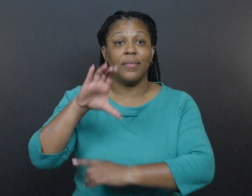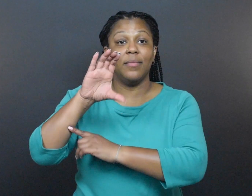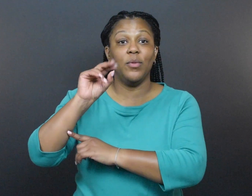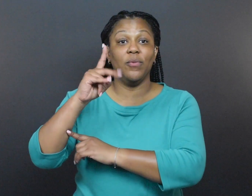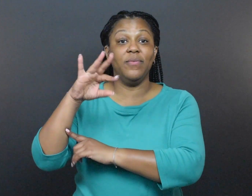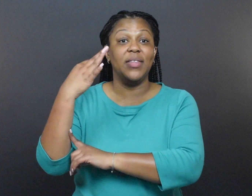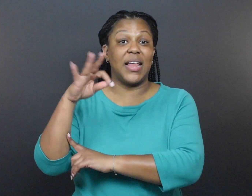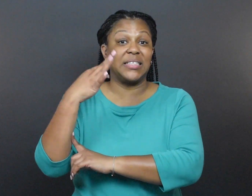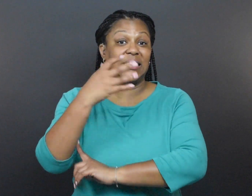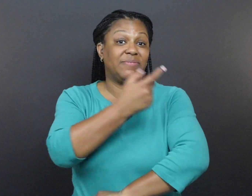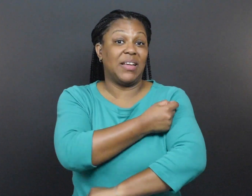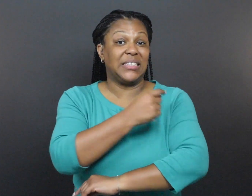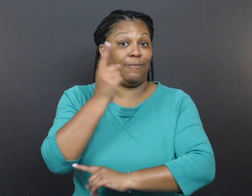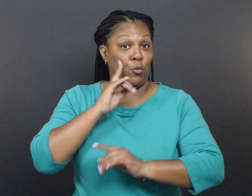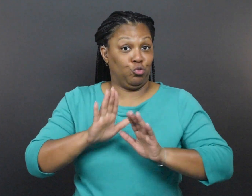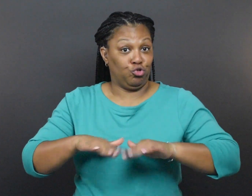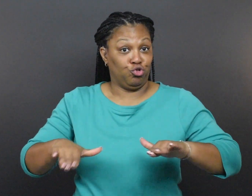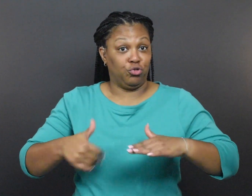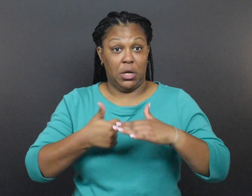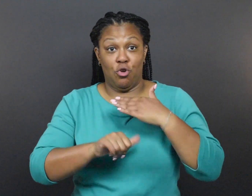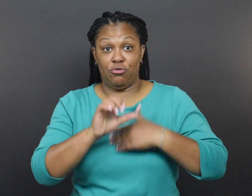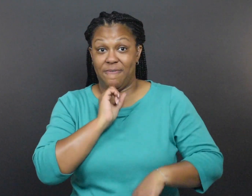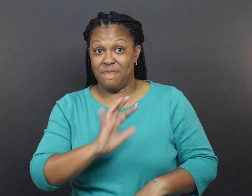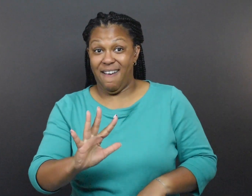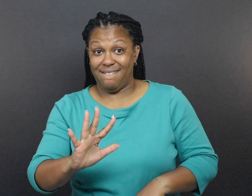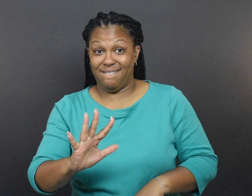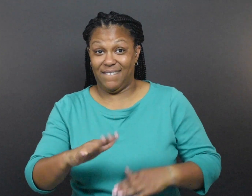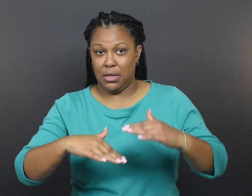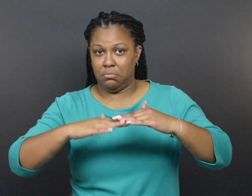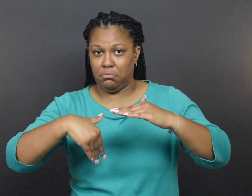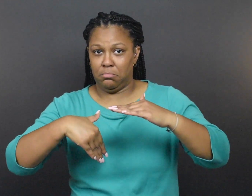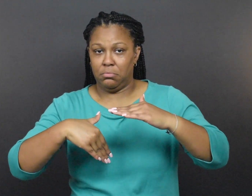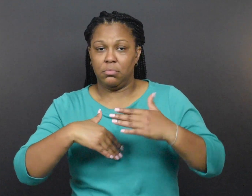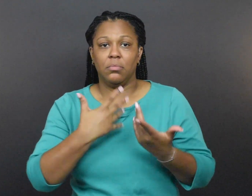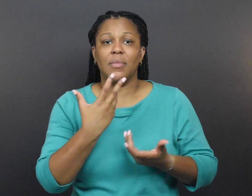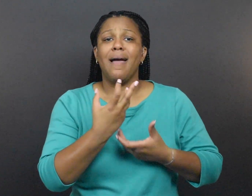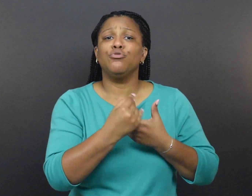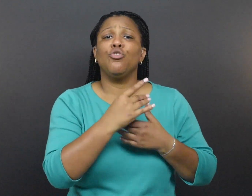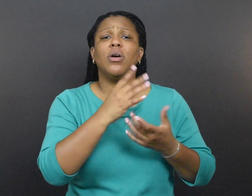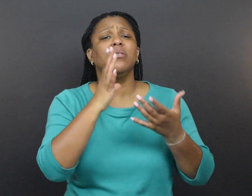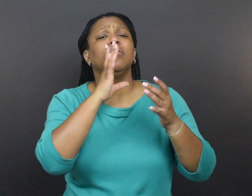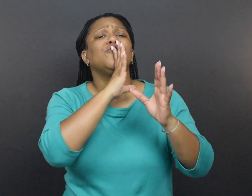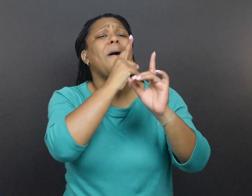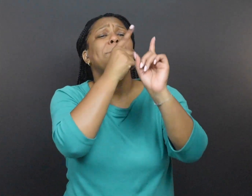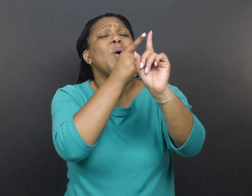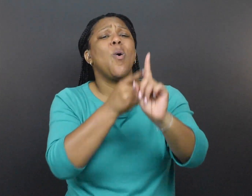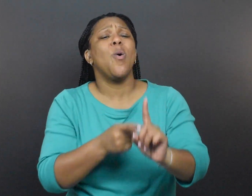COVID-19 Vaccines for Children Under 5: External Talking Points